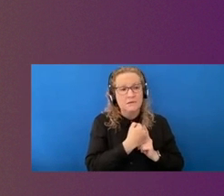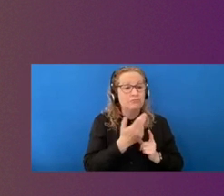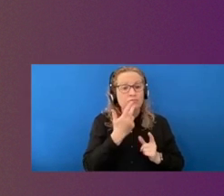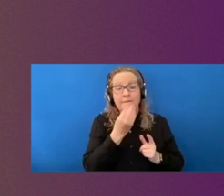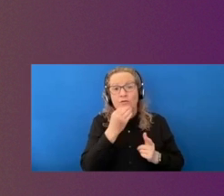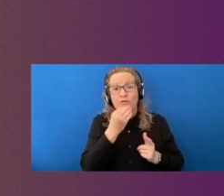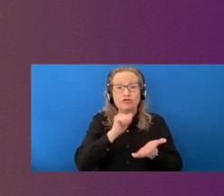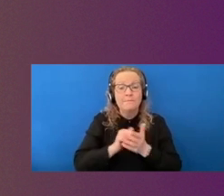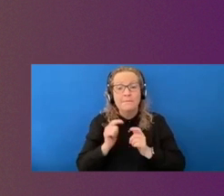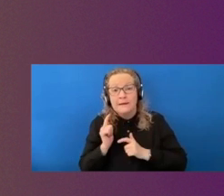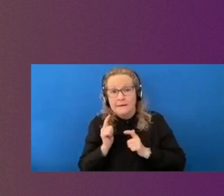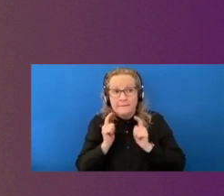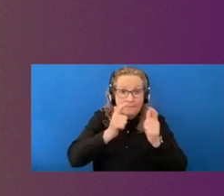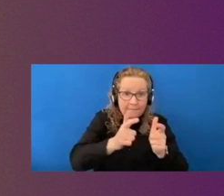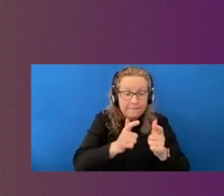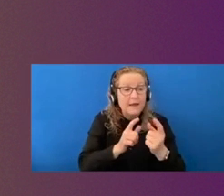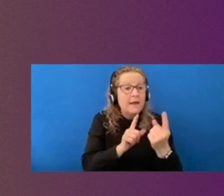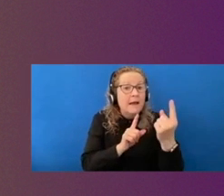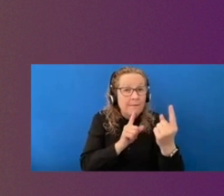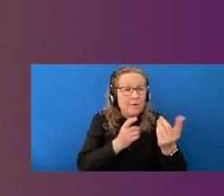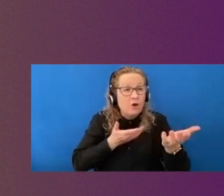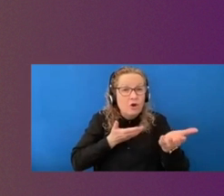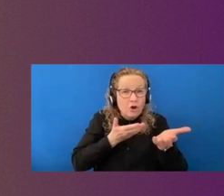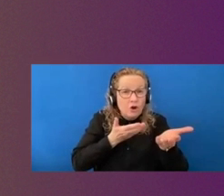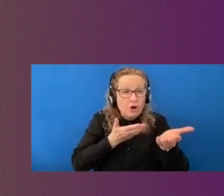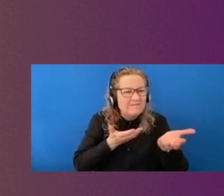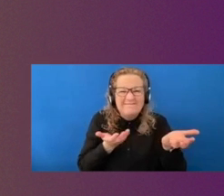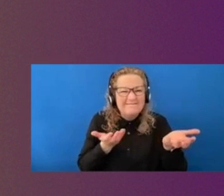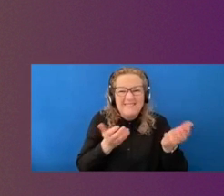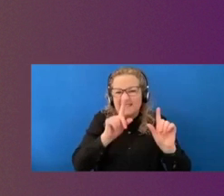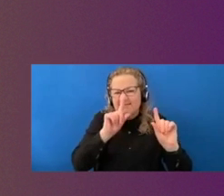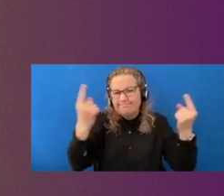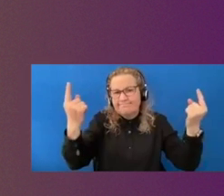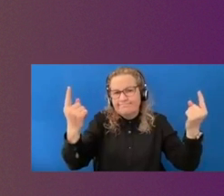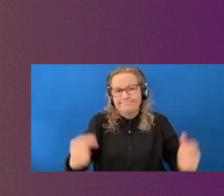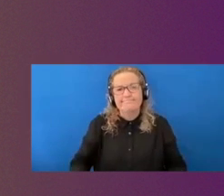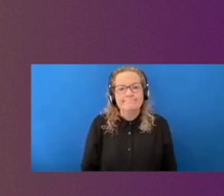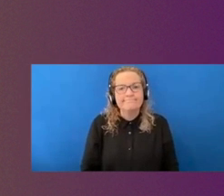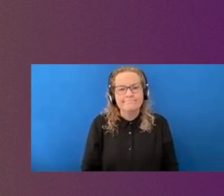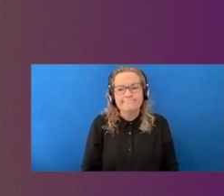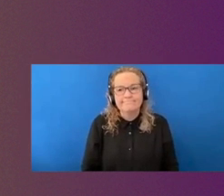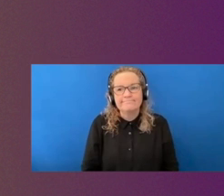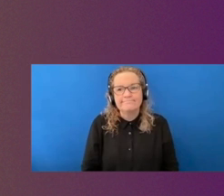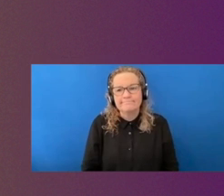and you have to talk to somebody you can't really do that so tech did help um and I do